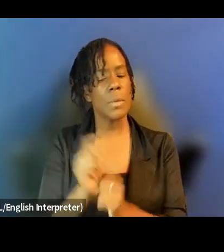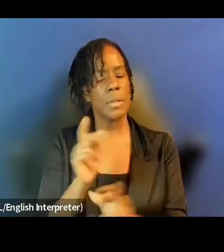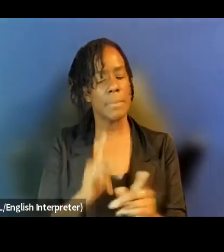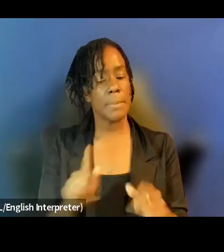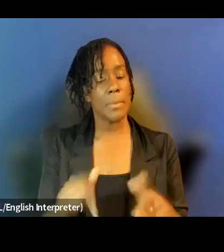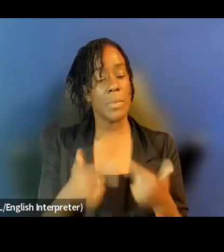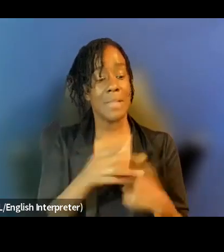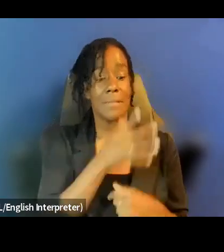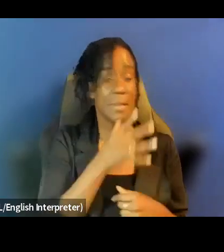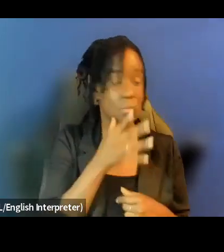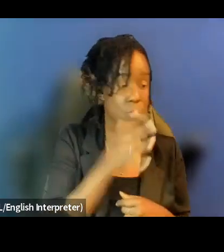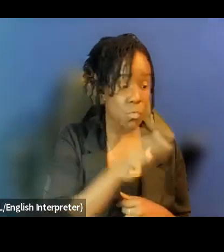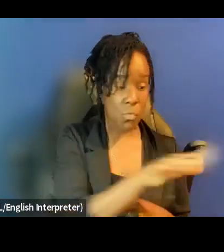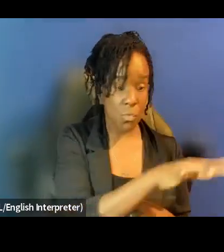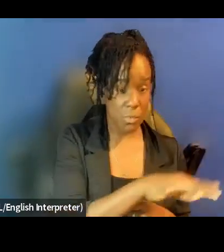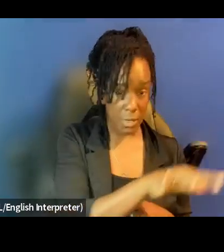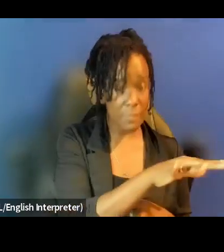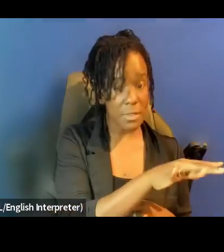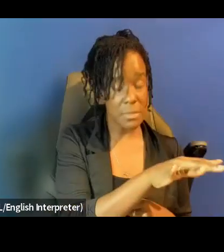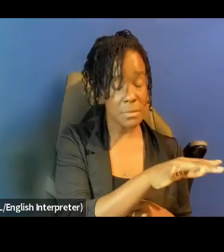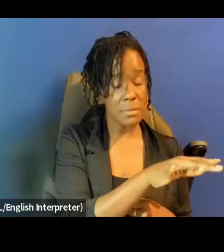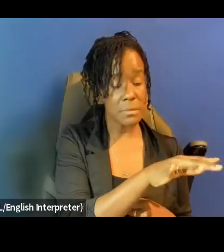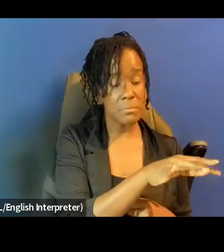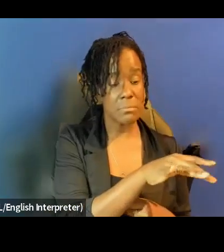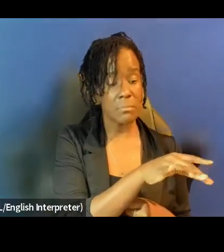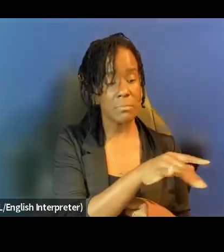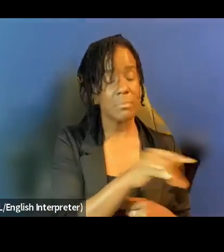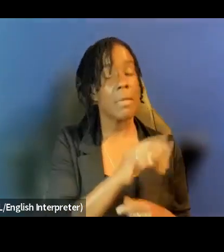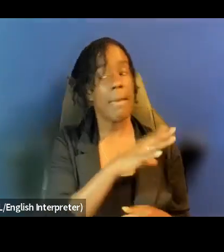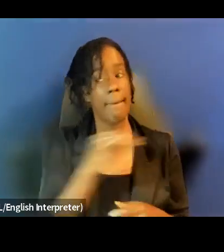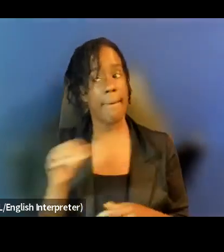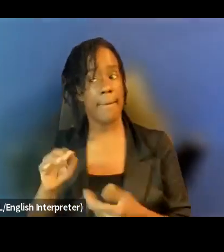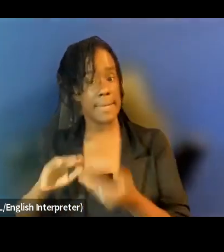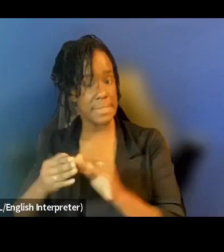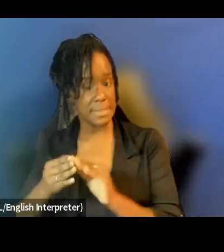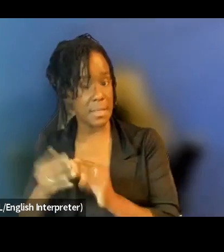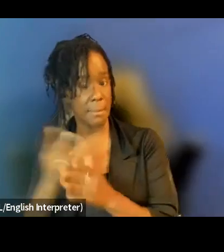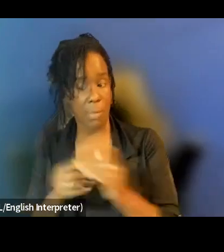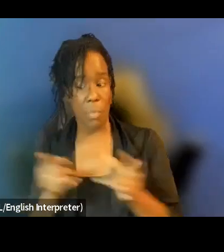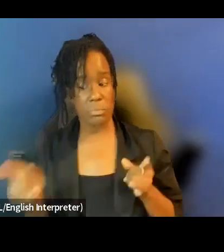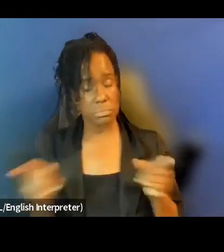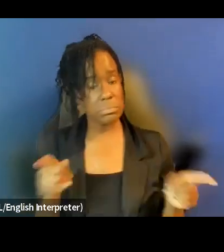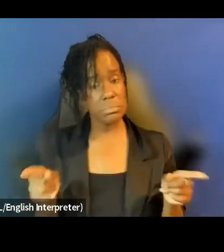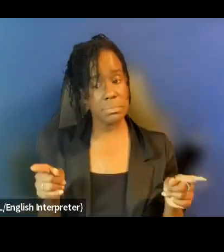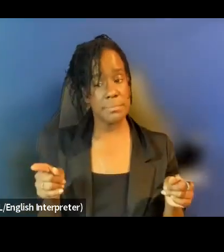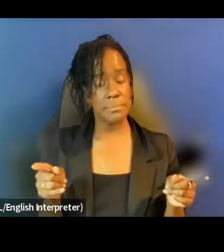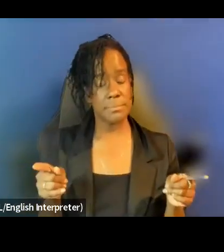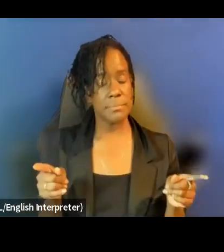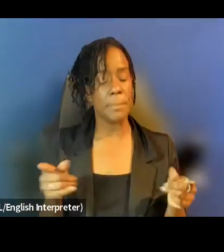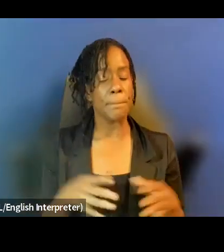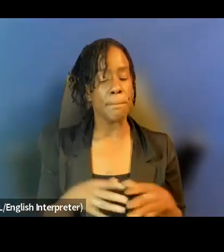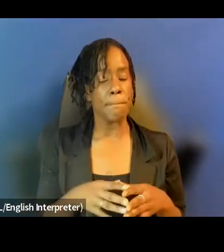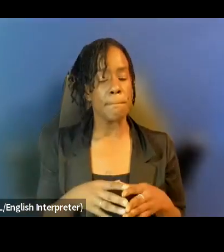specific numbers and the scientist in me wants to see what the numbers are. I think I can only speak to my own